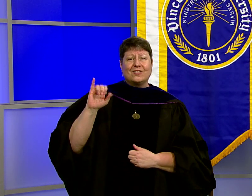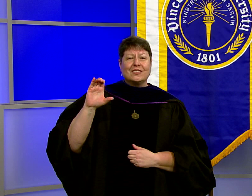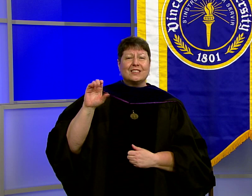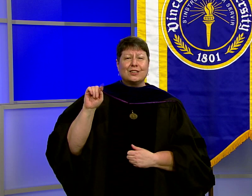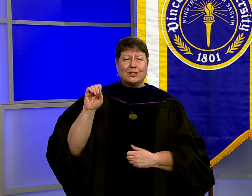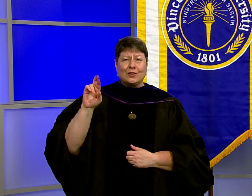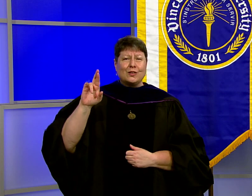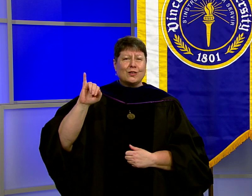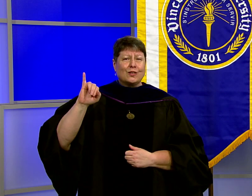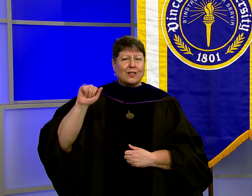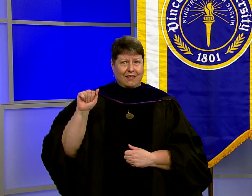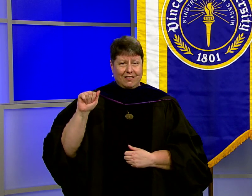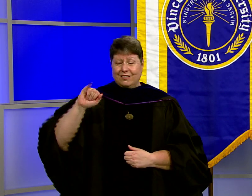victoria jackson